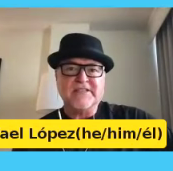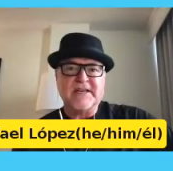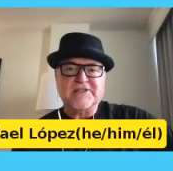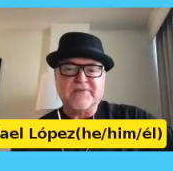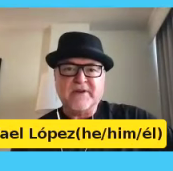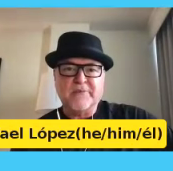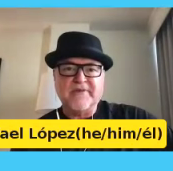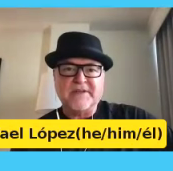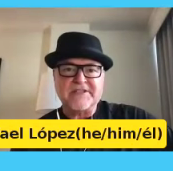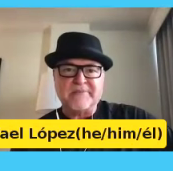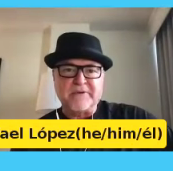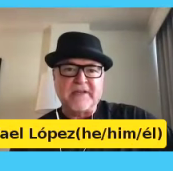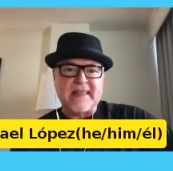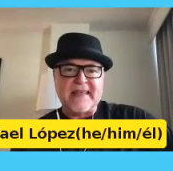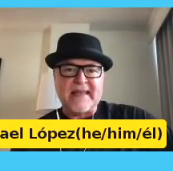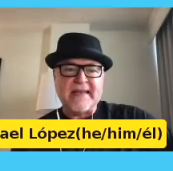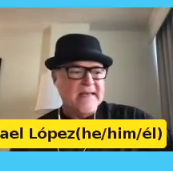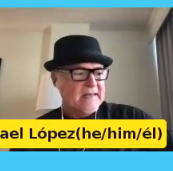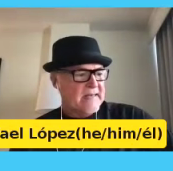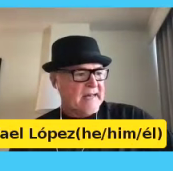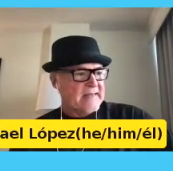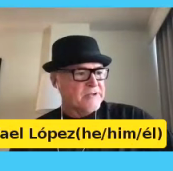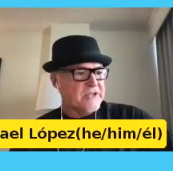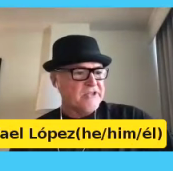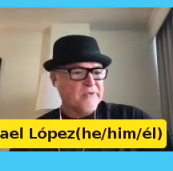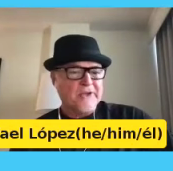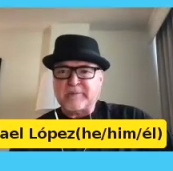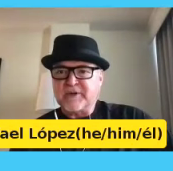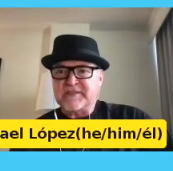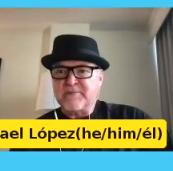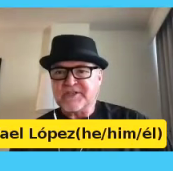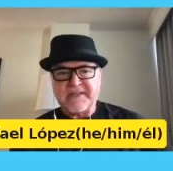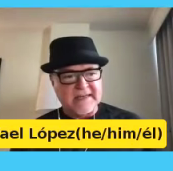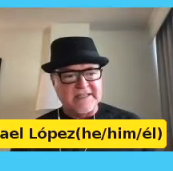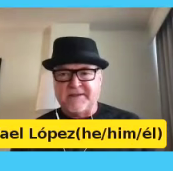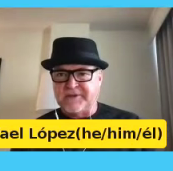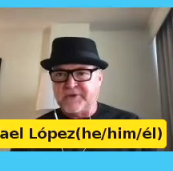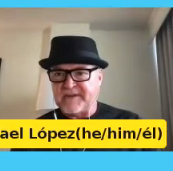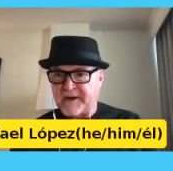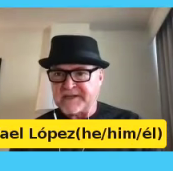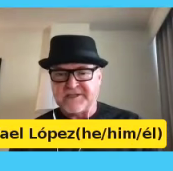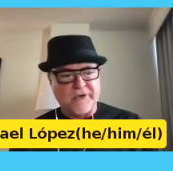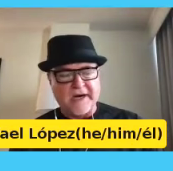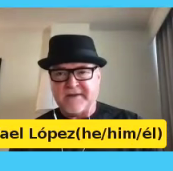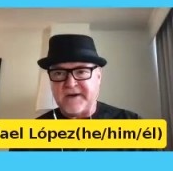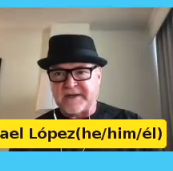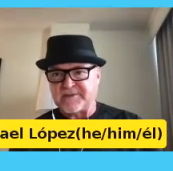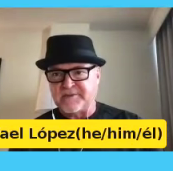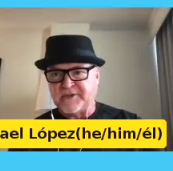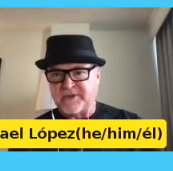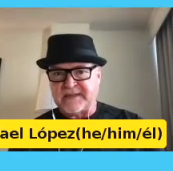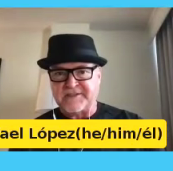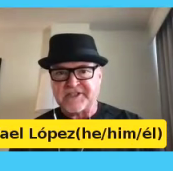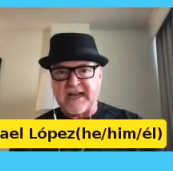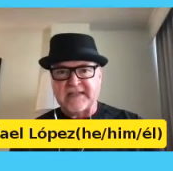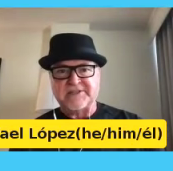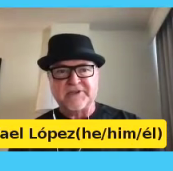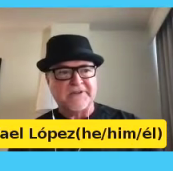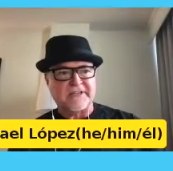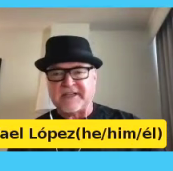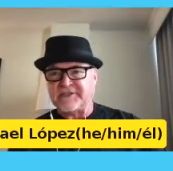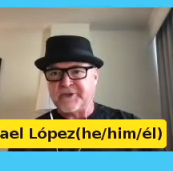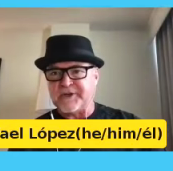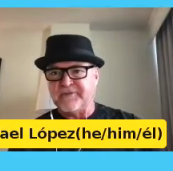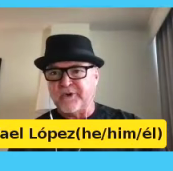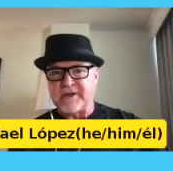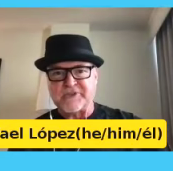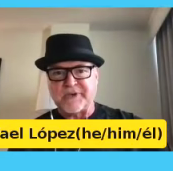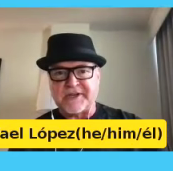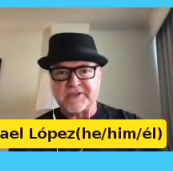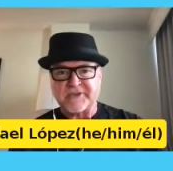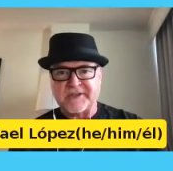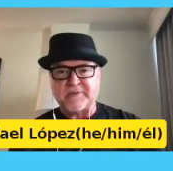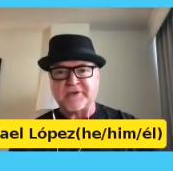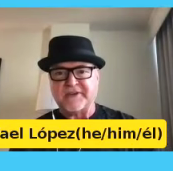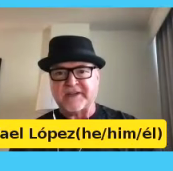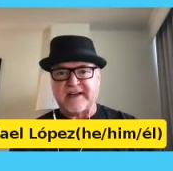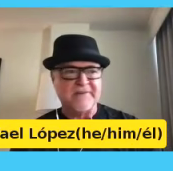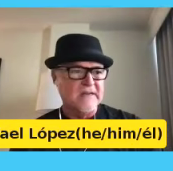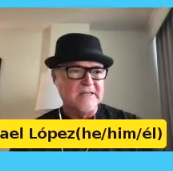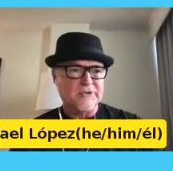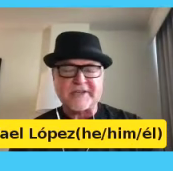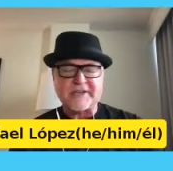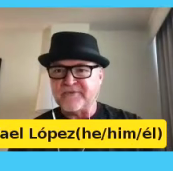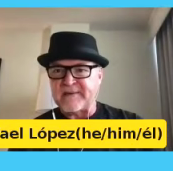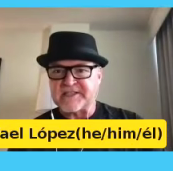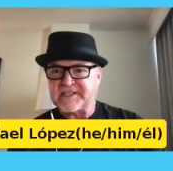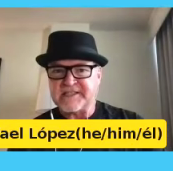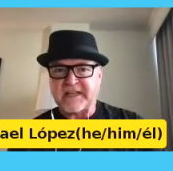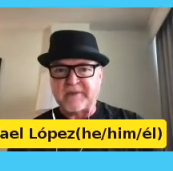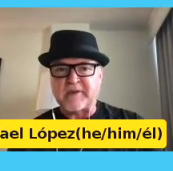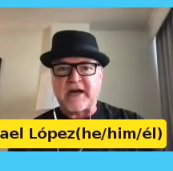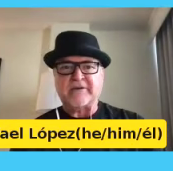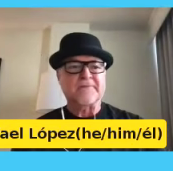us to create some murals. We can butte fie the neighborhood. The answer was an immediate yes. They were desperate to have someone that would do this for them.. Next slide. Next slide. So the difference what I wanted to do is I wanted to engage the community and create their